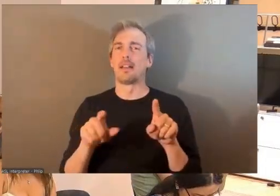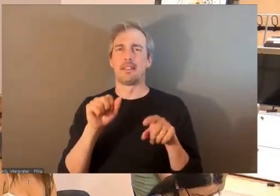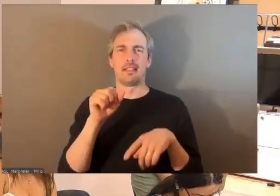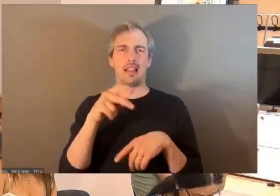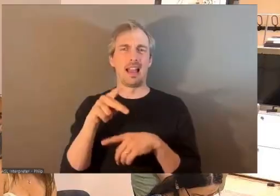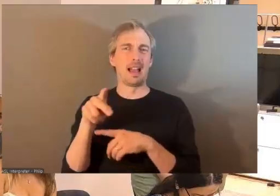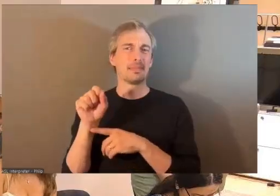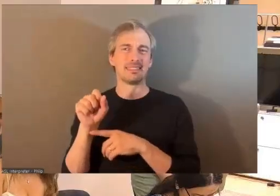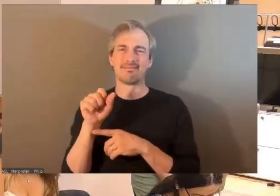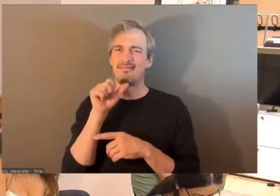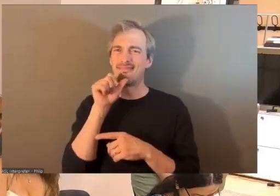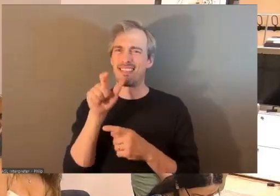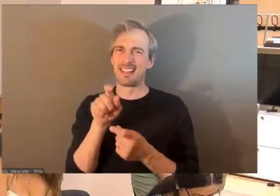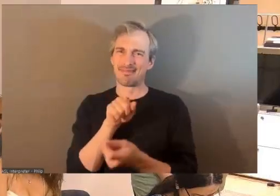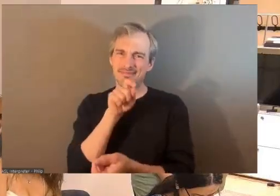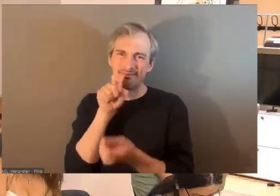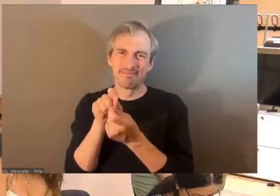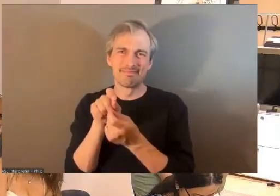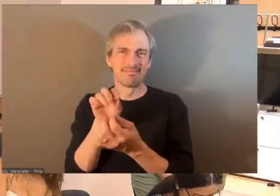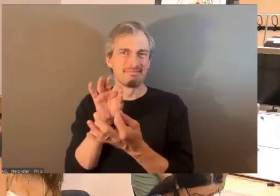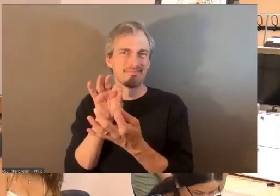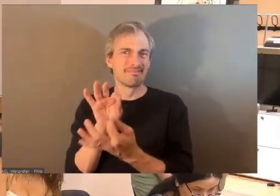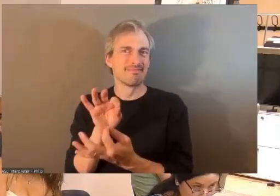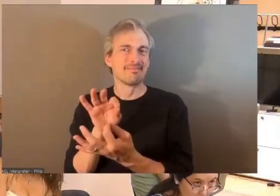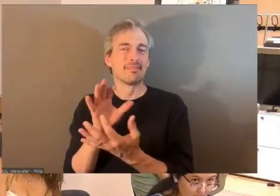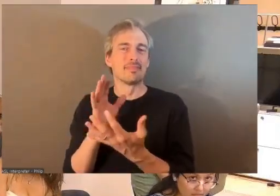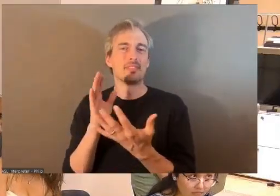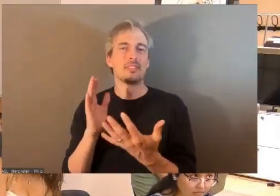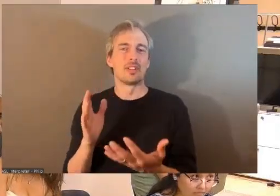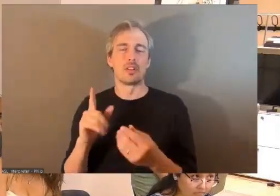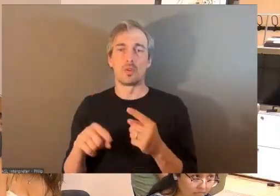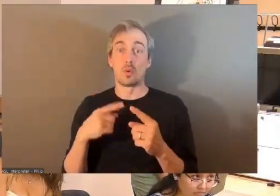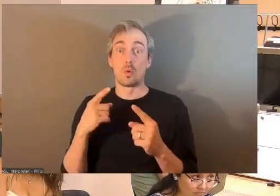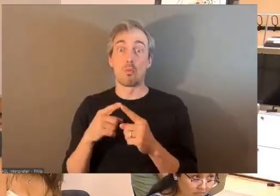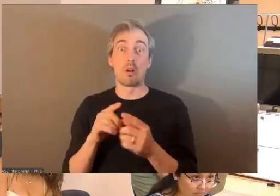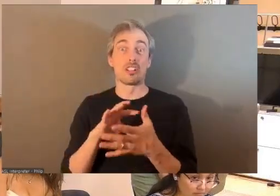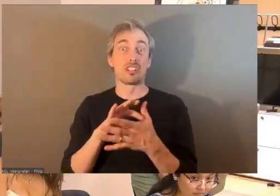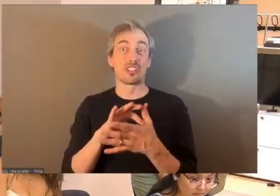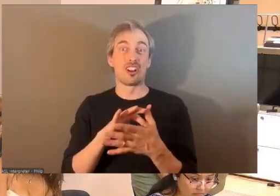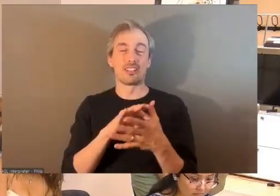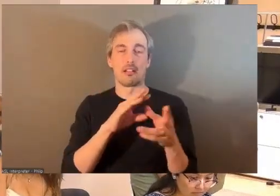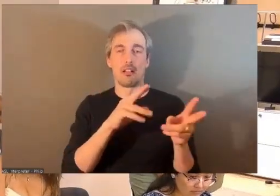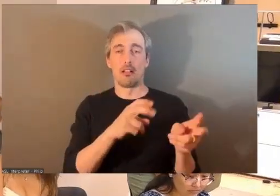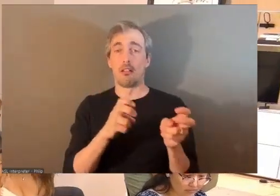once the content gets copied and pasted into the website, is it checked by a